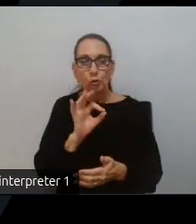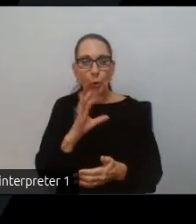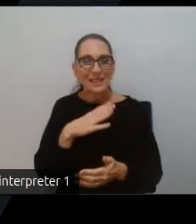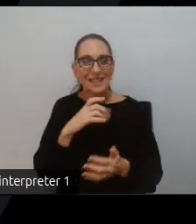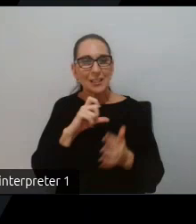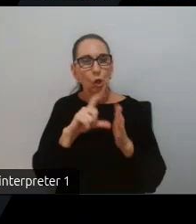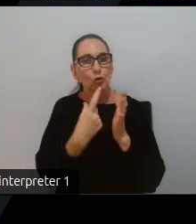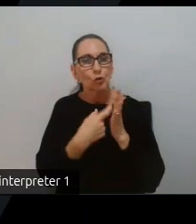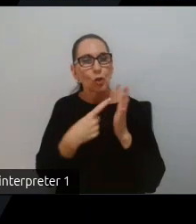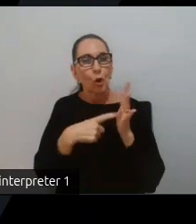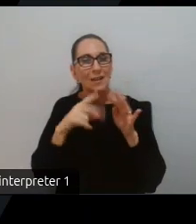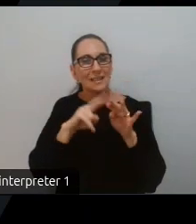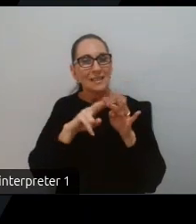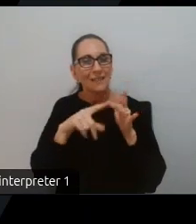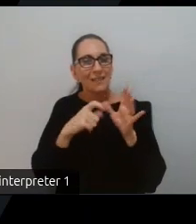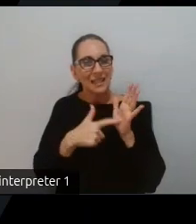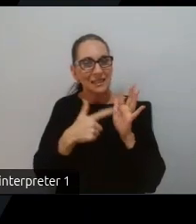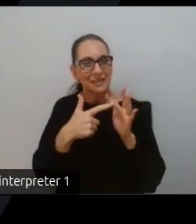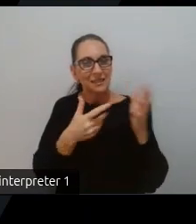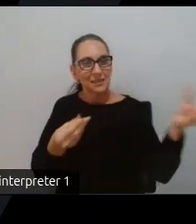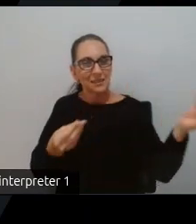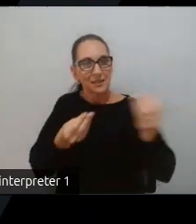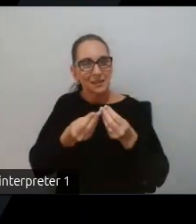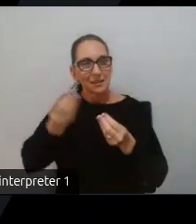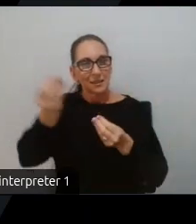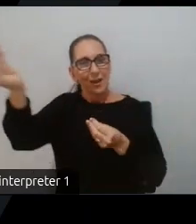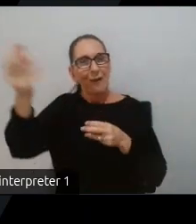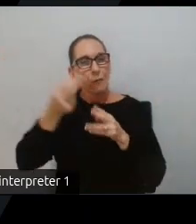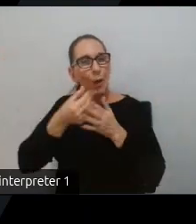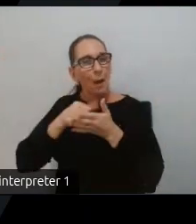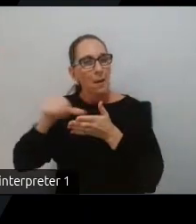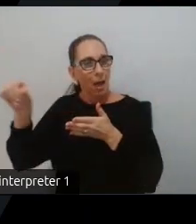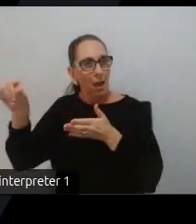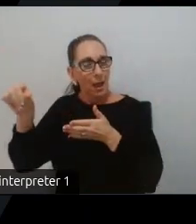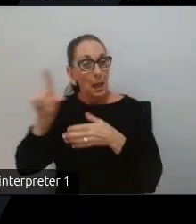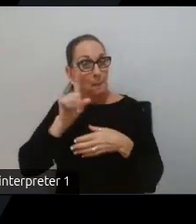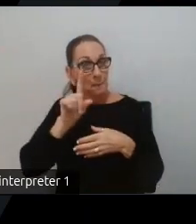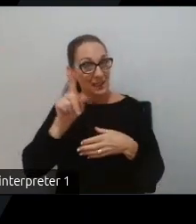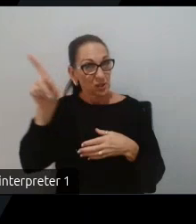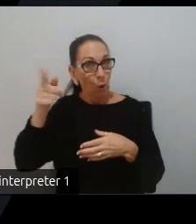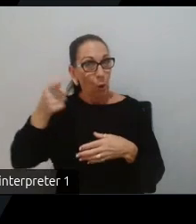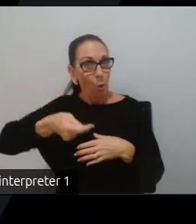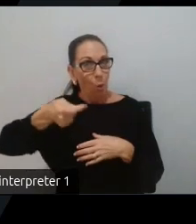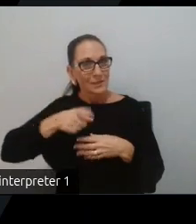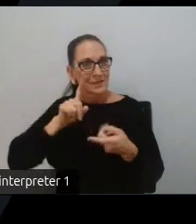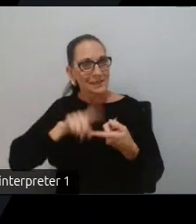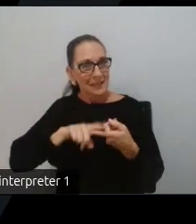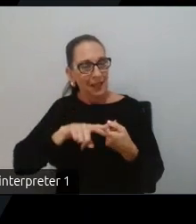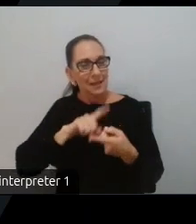filed with the application. But the court still focus focuses heavily on these obligations and